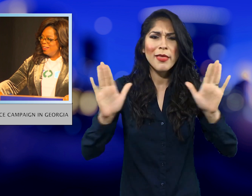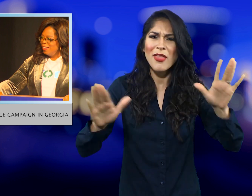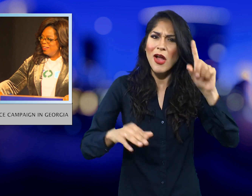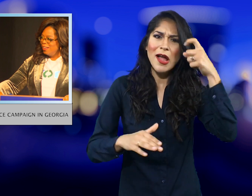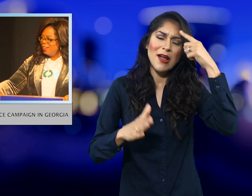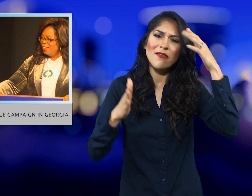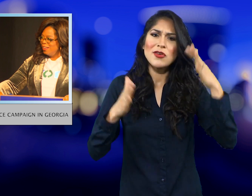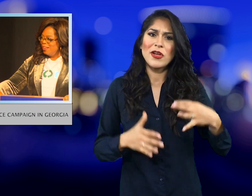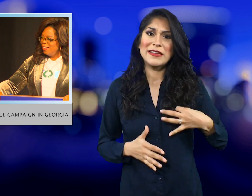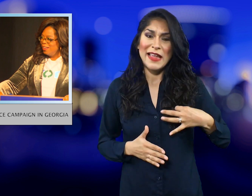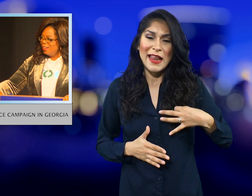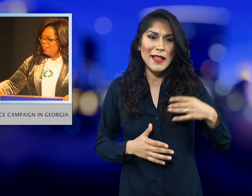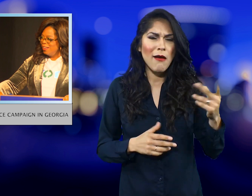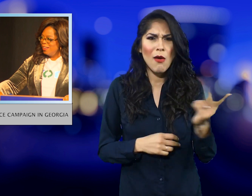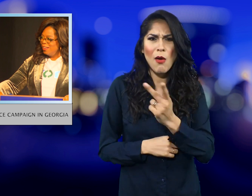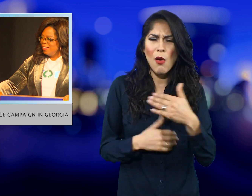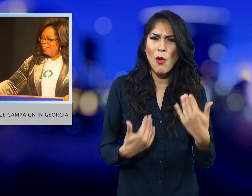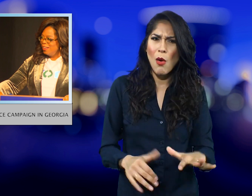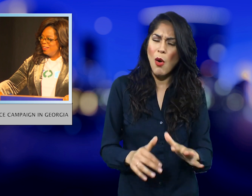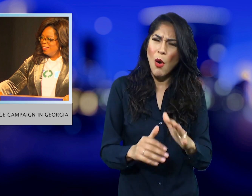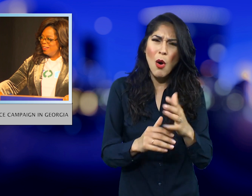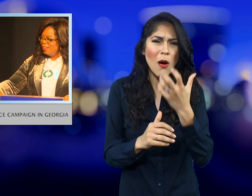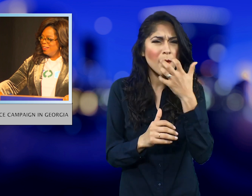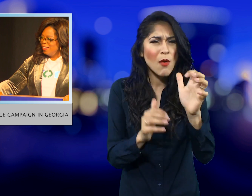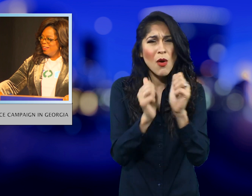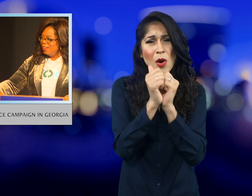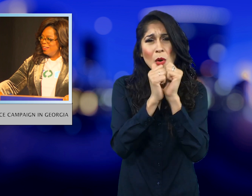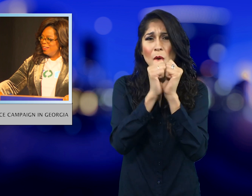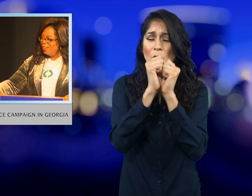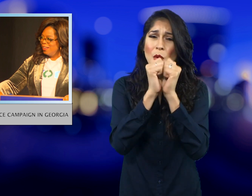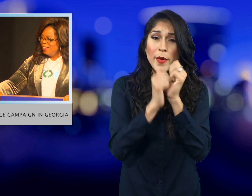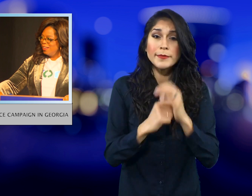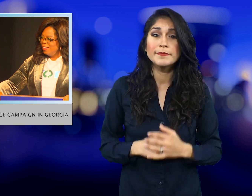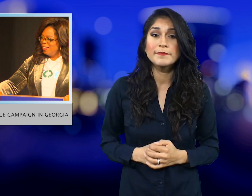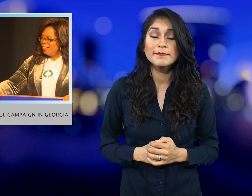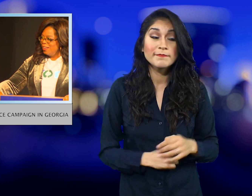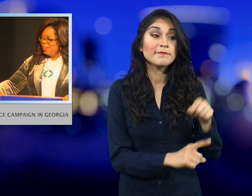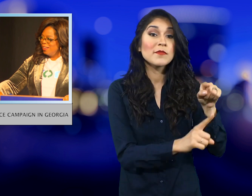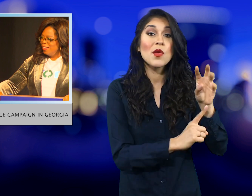for the state's heated gubernatorial race.